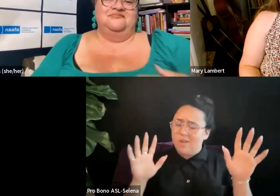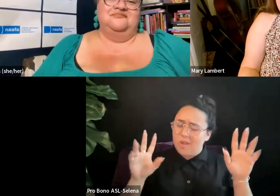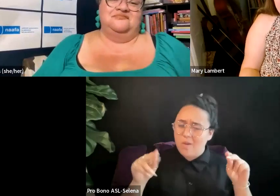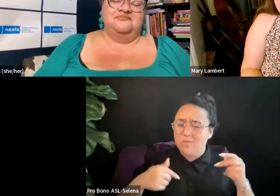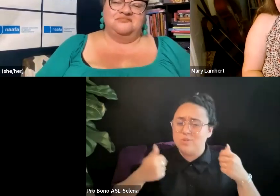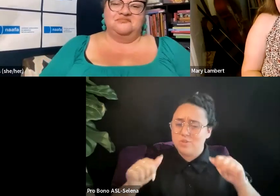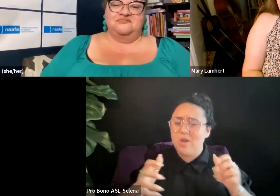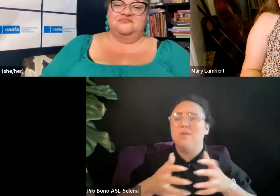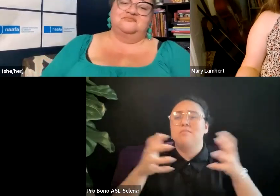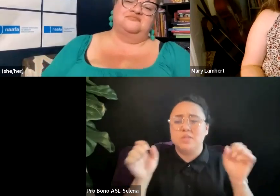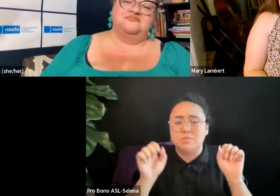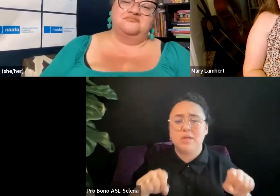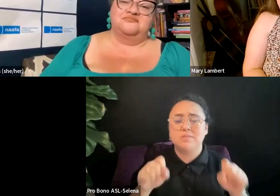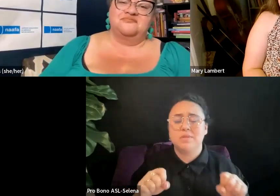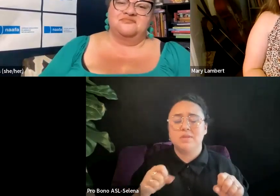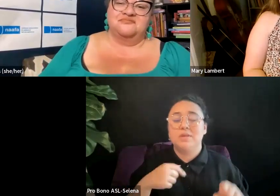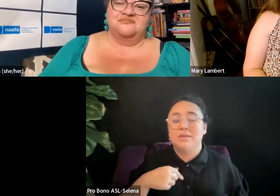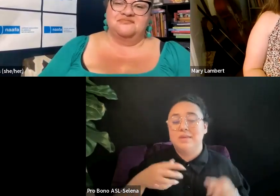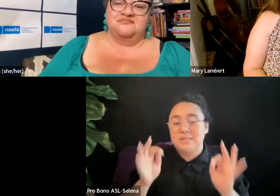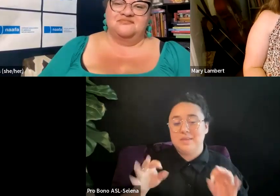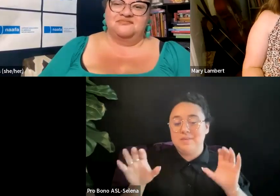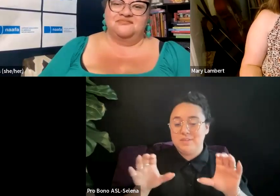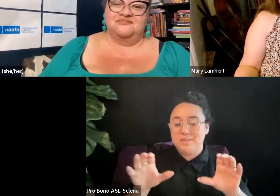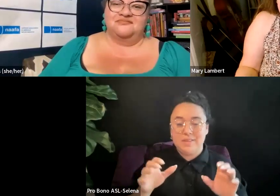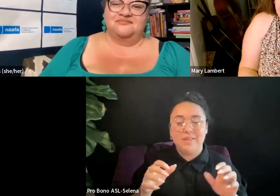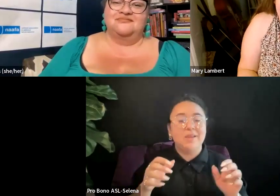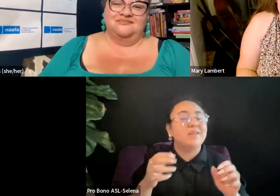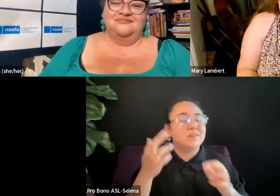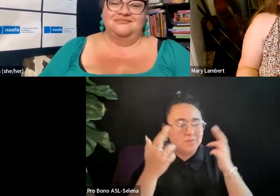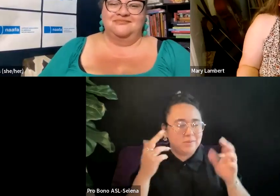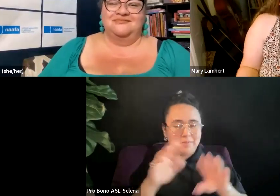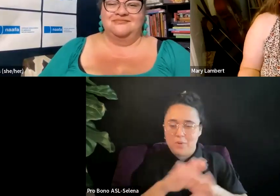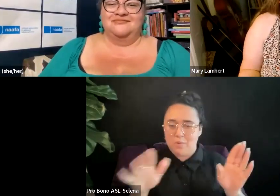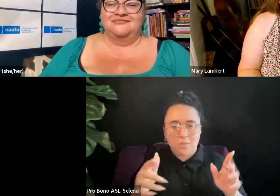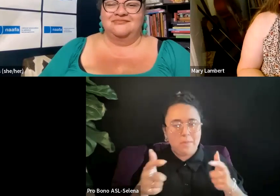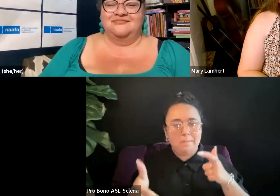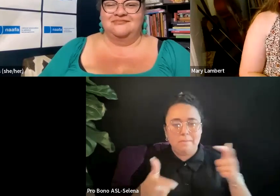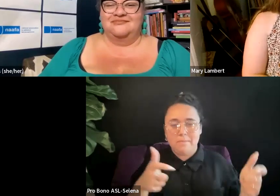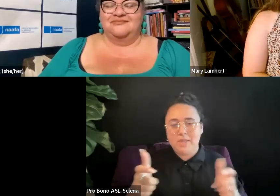But I definitely did. I mean, there's a reason I'm not on a major label anymore. Like I just couldn't play by the rules.